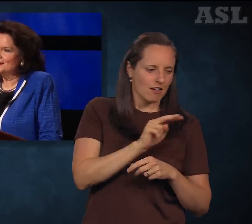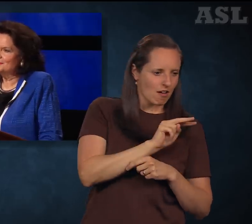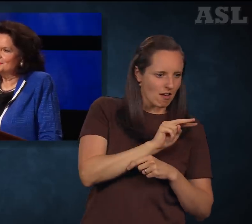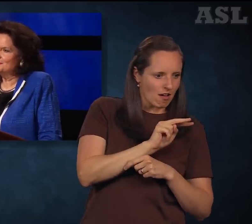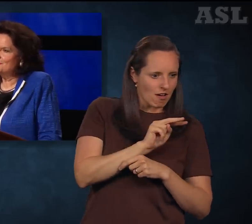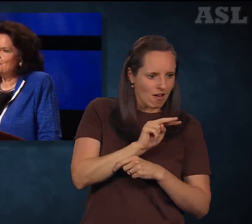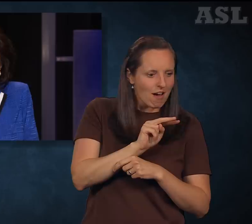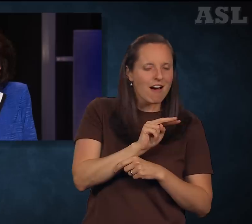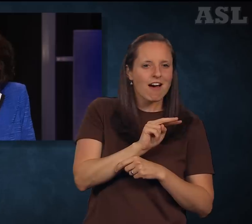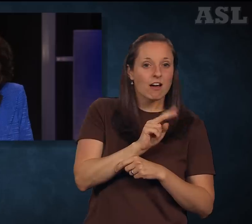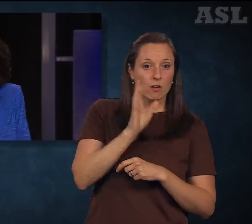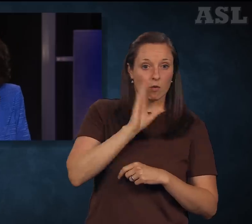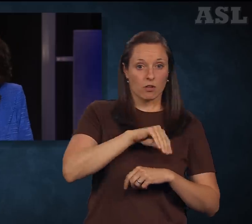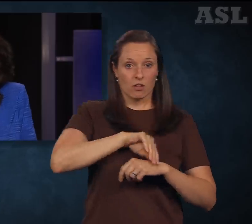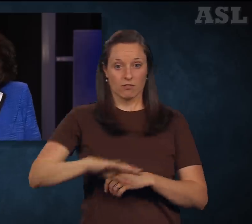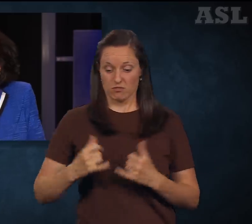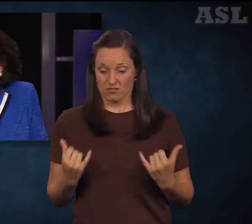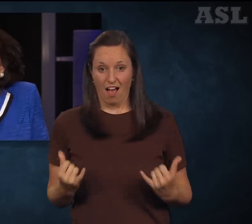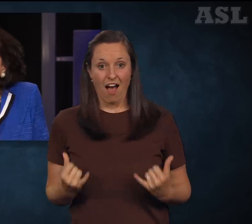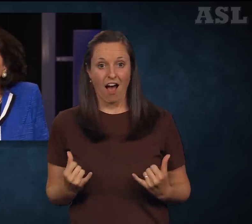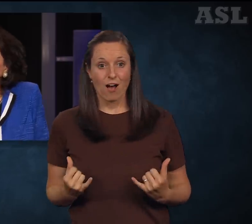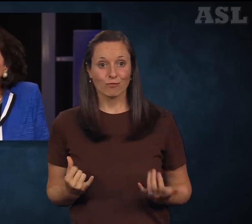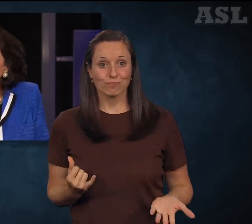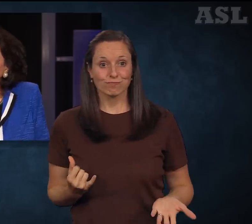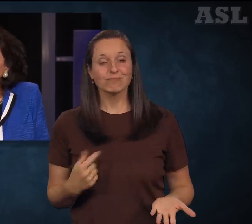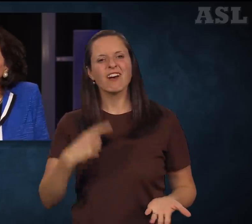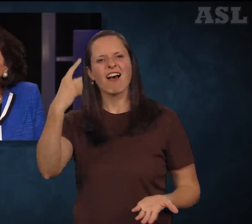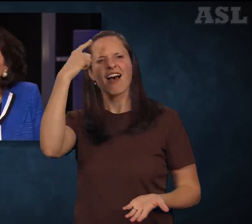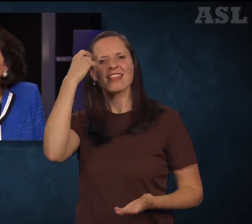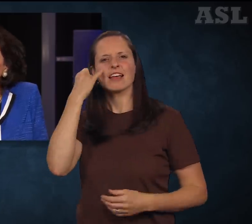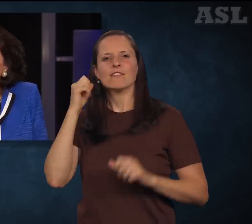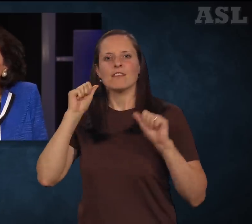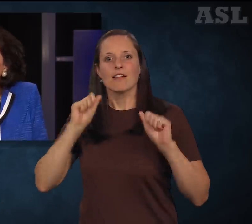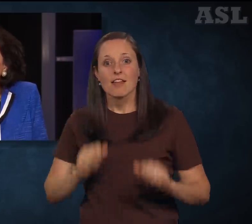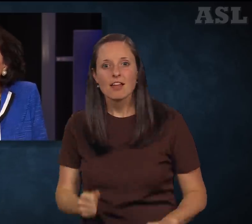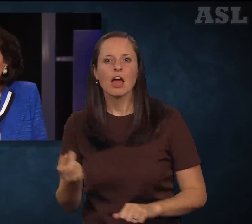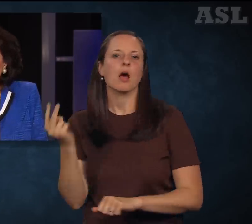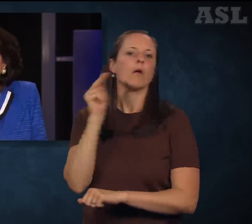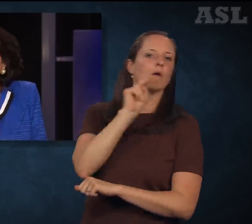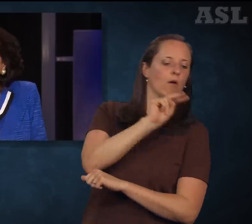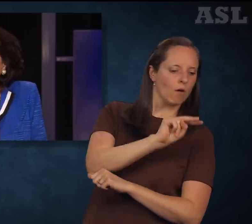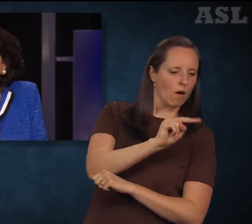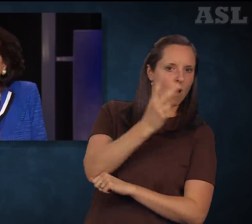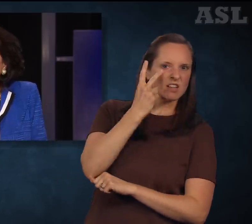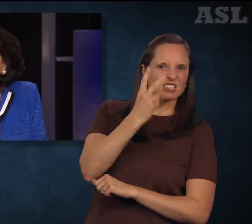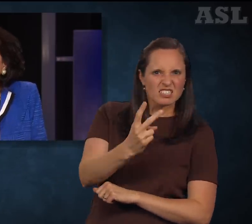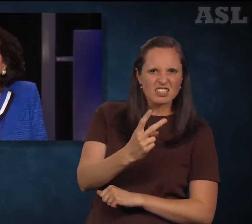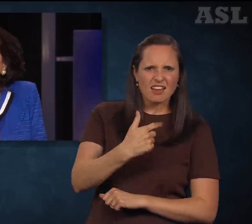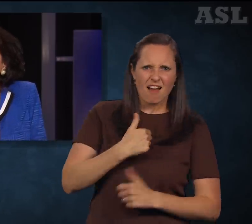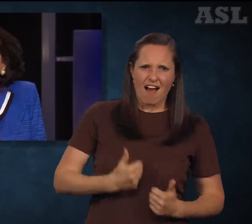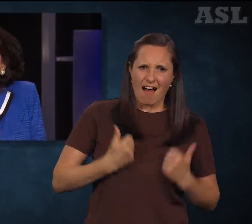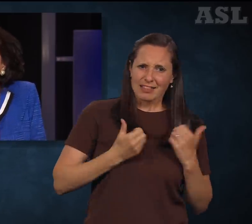YOUR PREMORTAL LIFE. I BELIEVE IF YOU COULD SEE